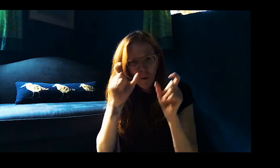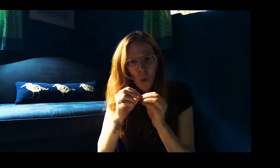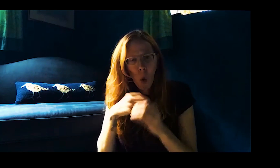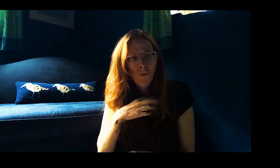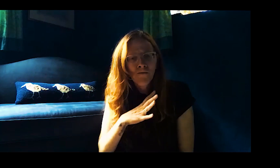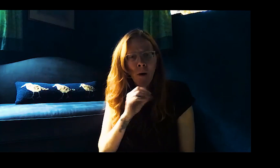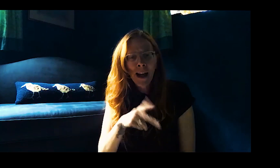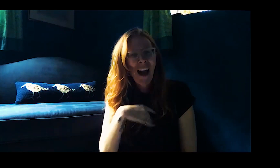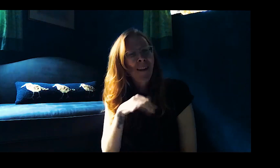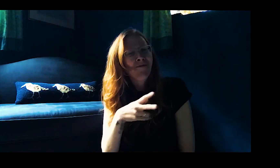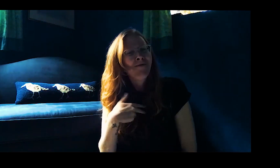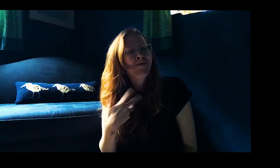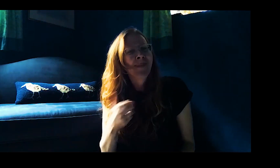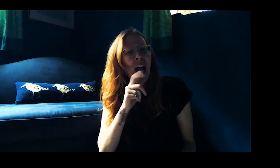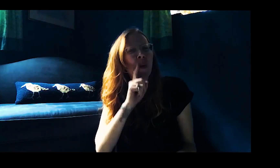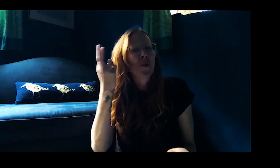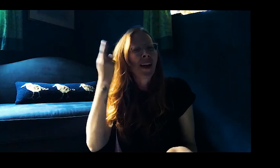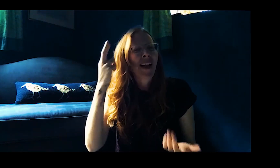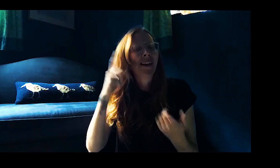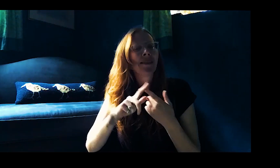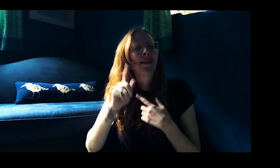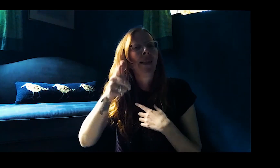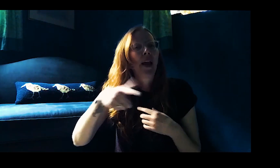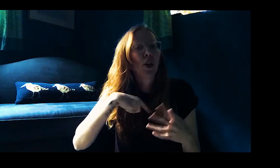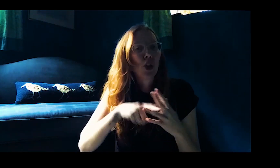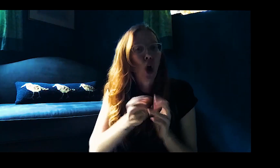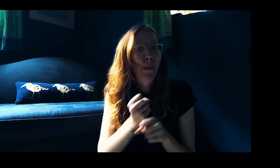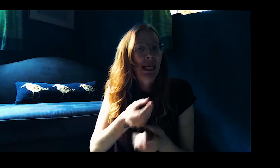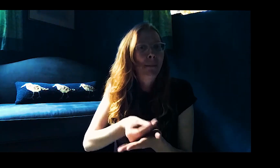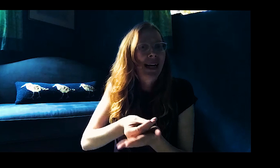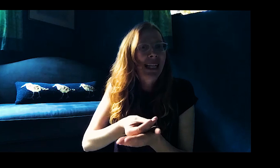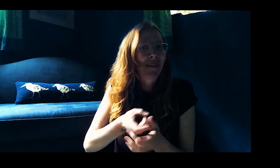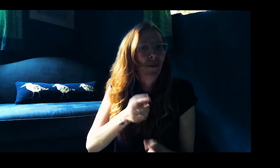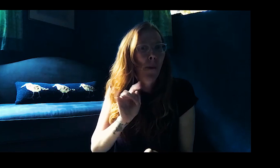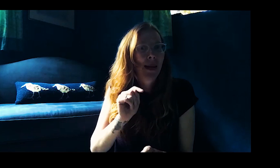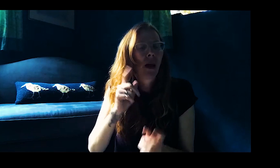I don't think I really realized until I started making money. I was like, huh, I could do this,